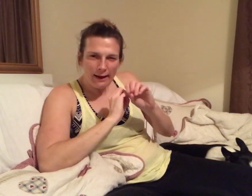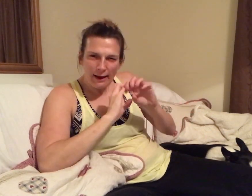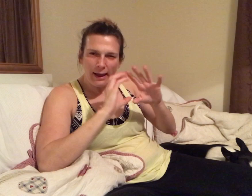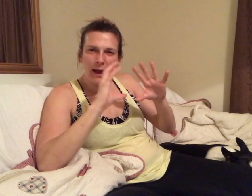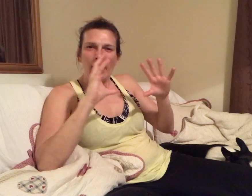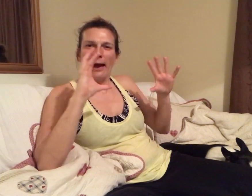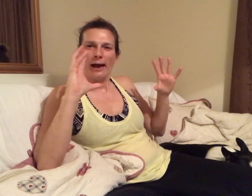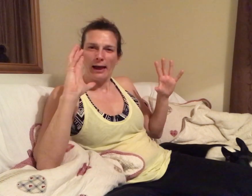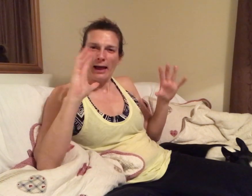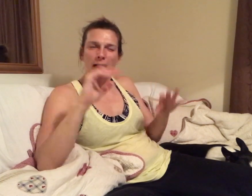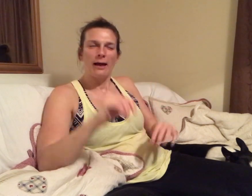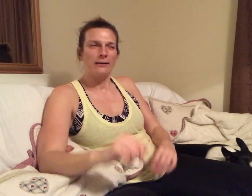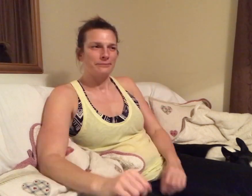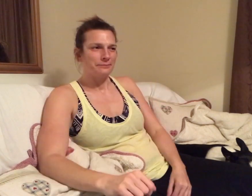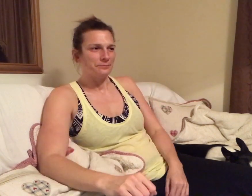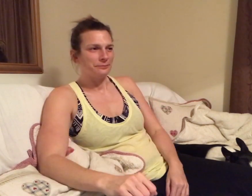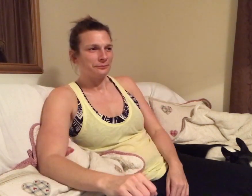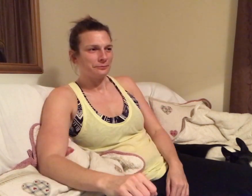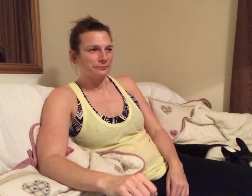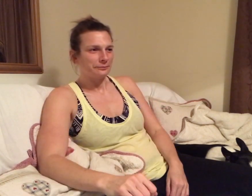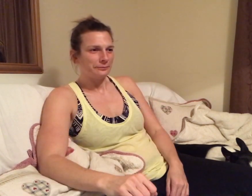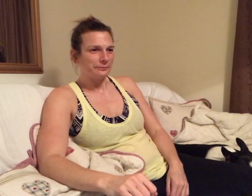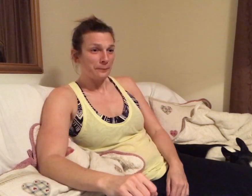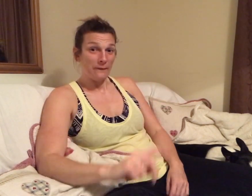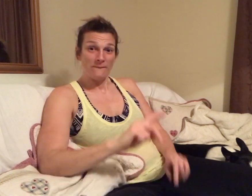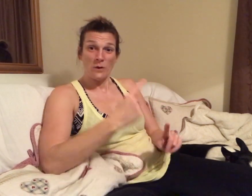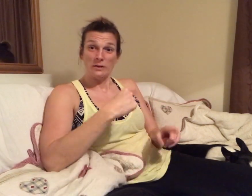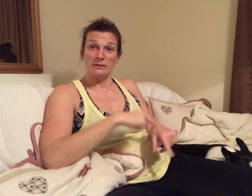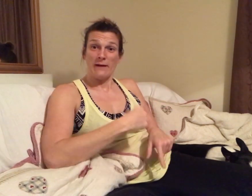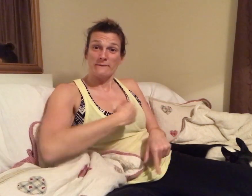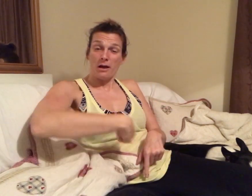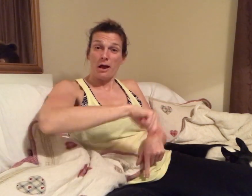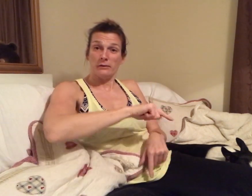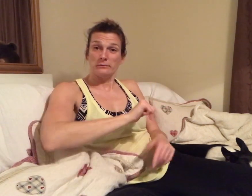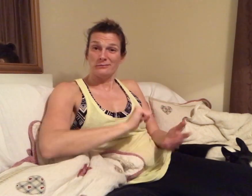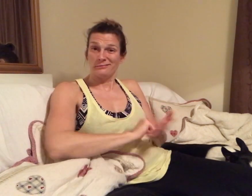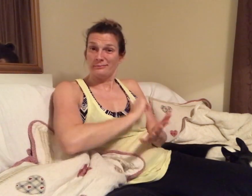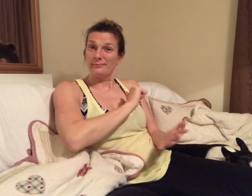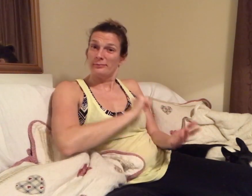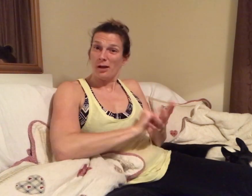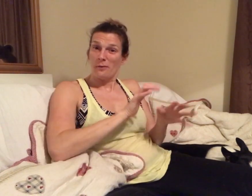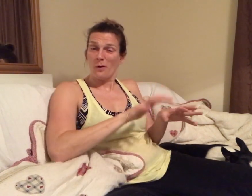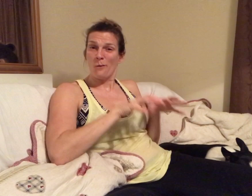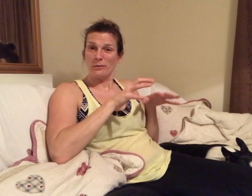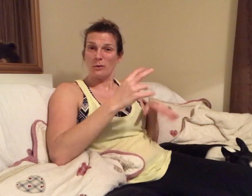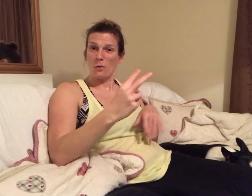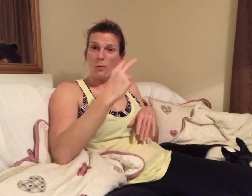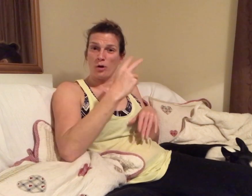It gives the team a visual picture, to add their craft to the mix. It was our first proper audience!